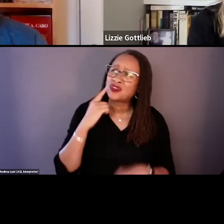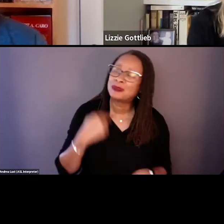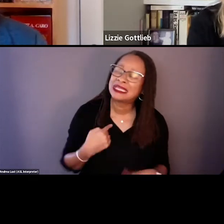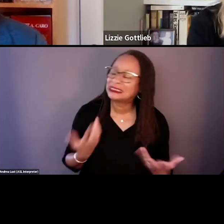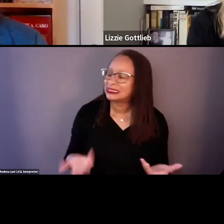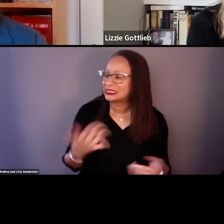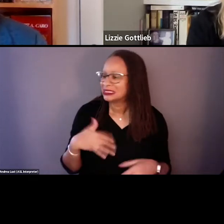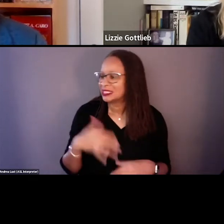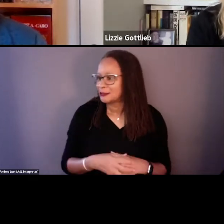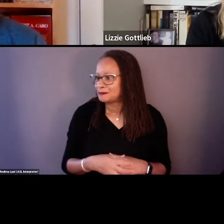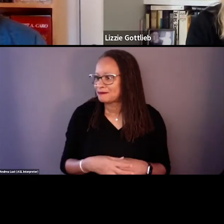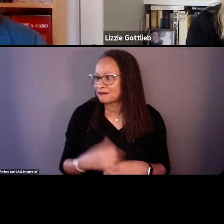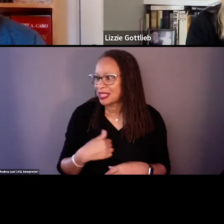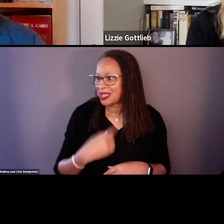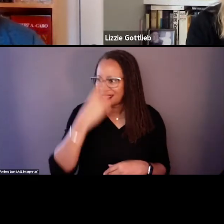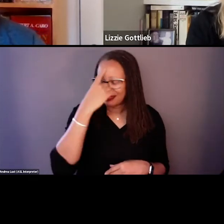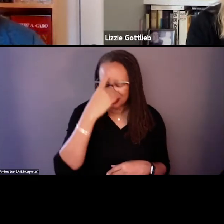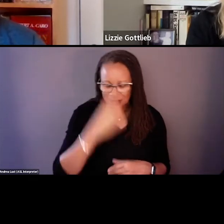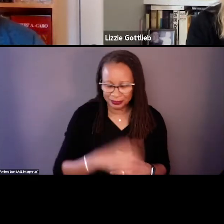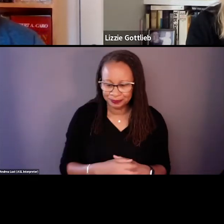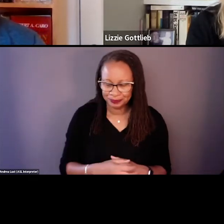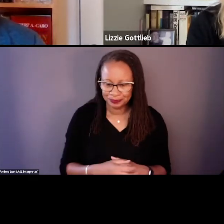what was important to me was, I think,